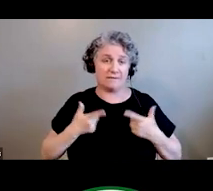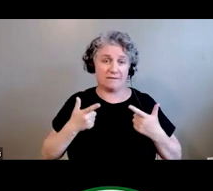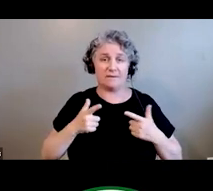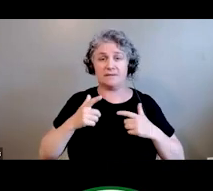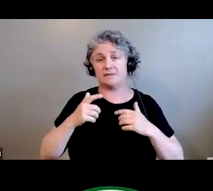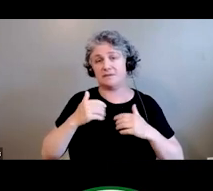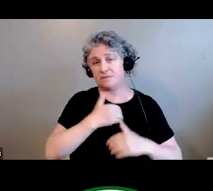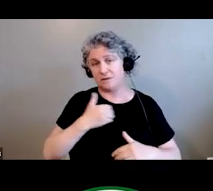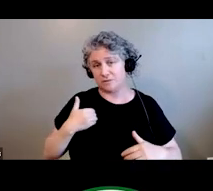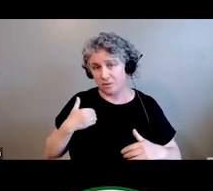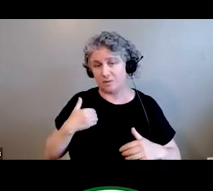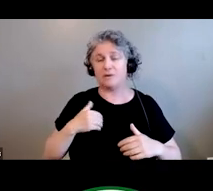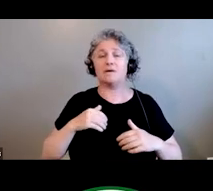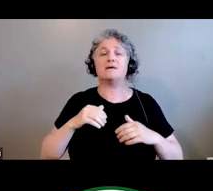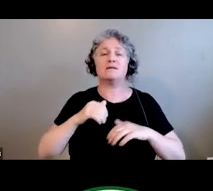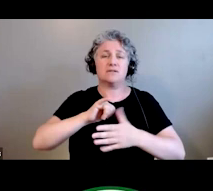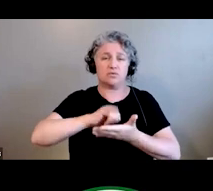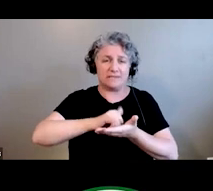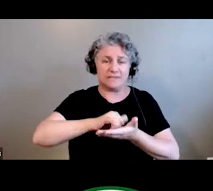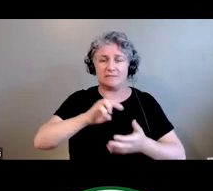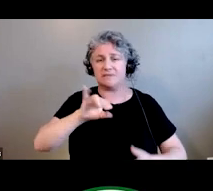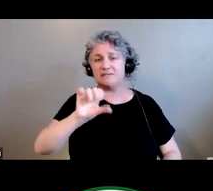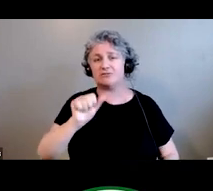Hao, Nashongian, You're on Wind. Thank you, yeah.